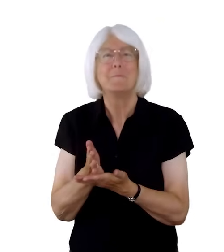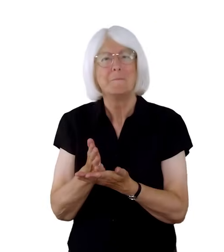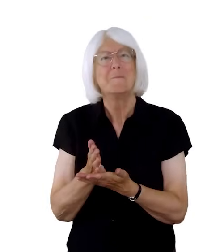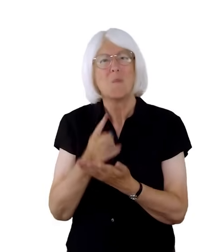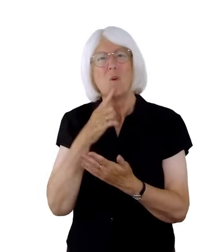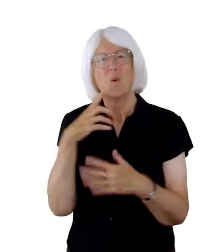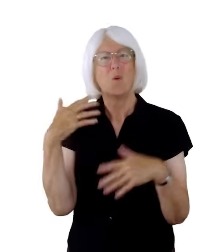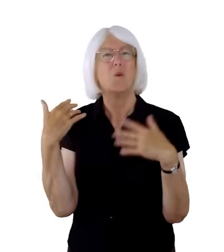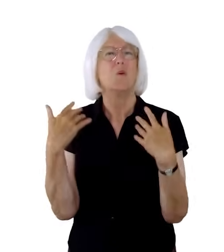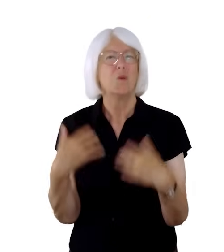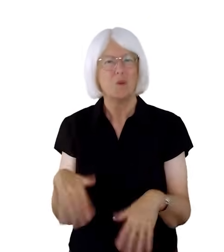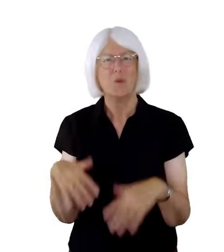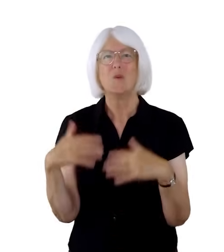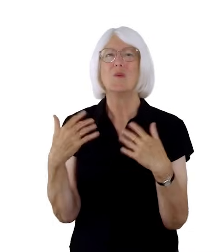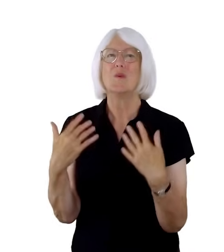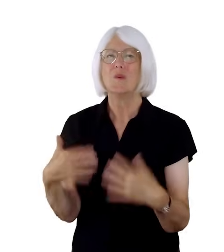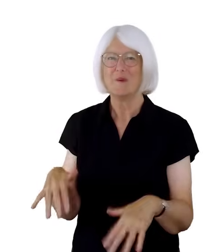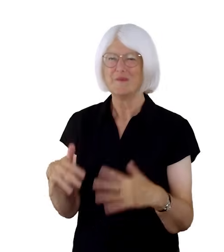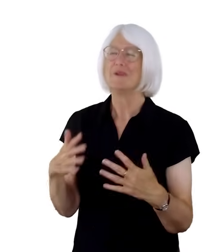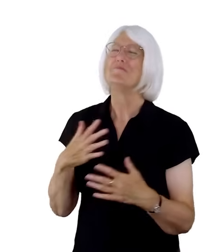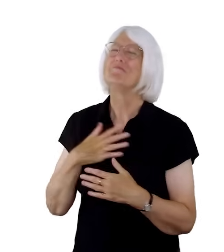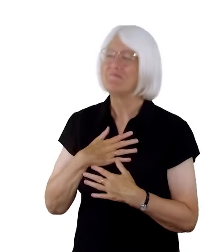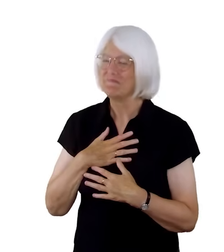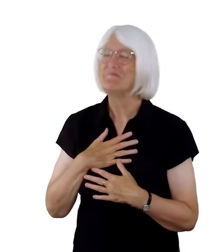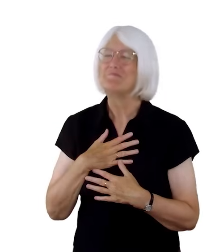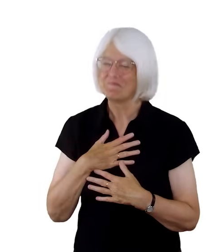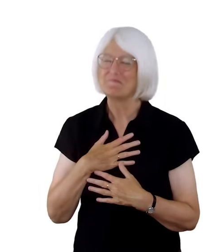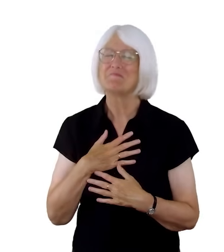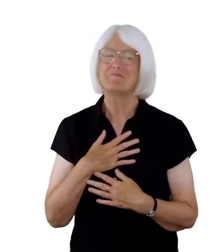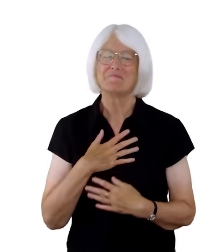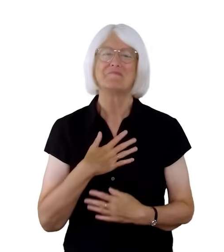Altogether wonderful to me